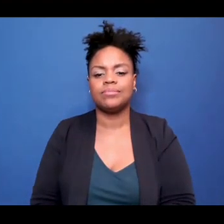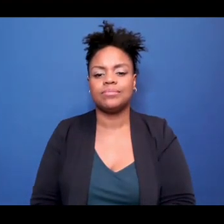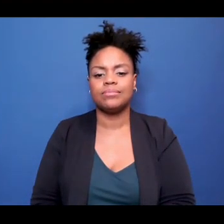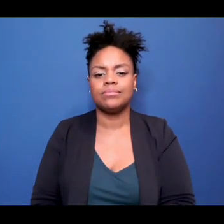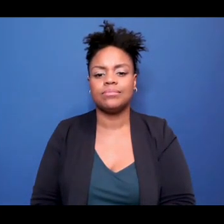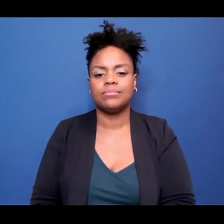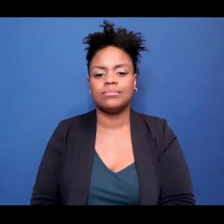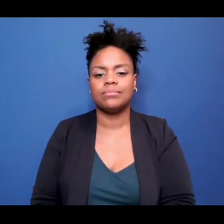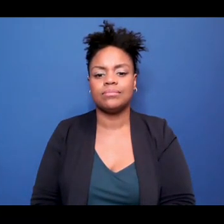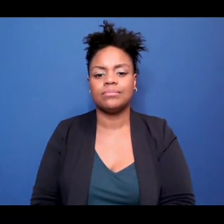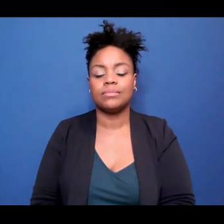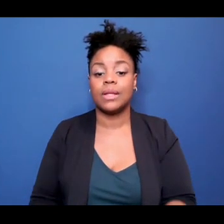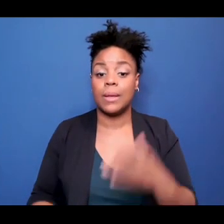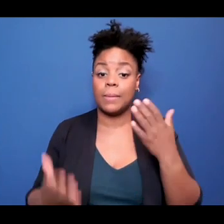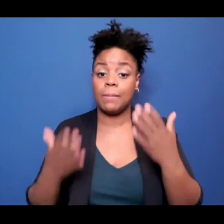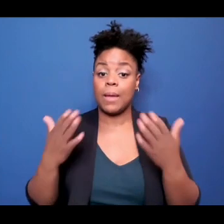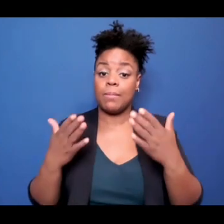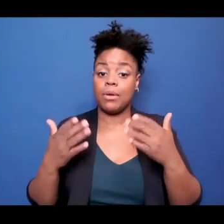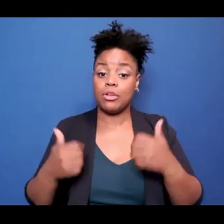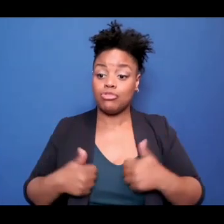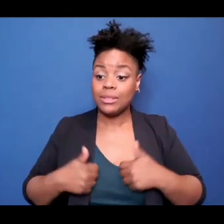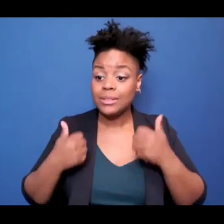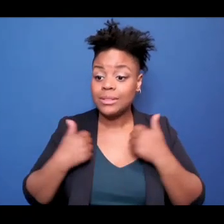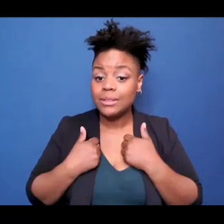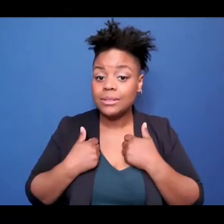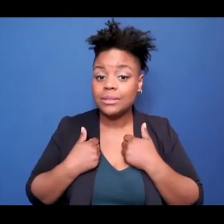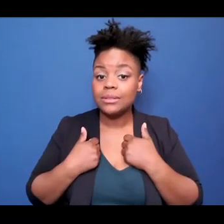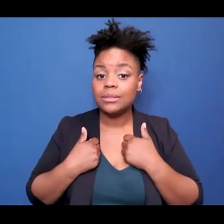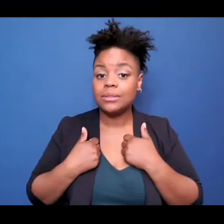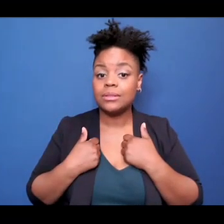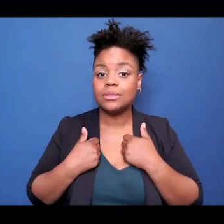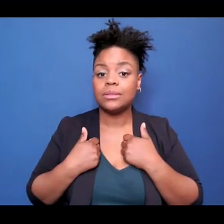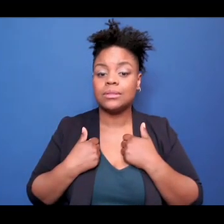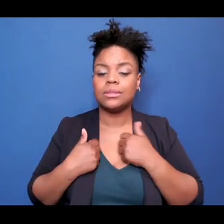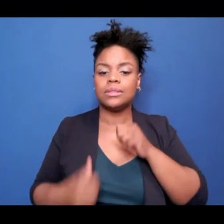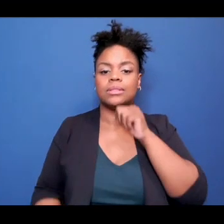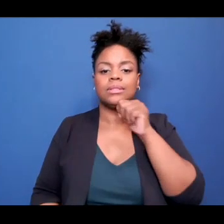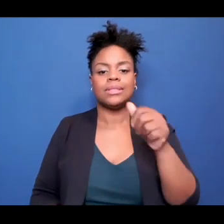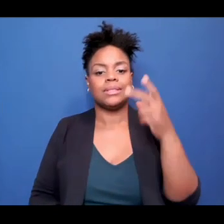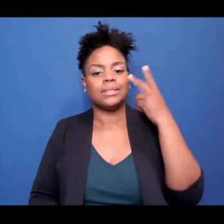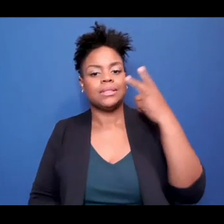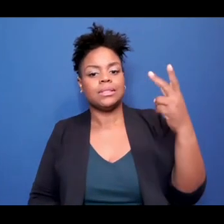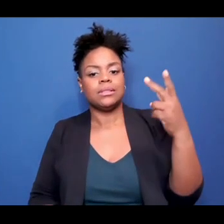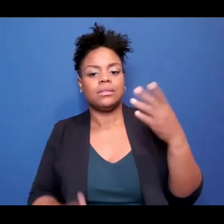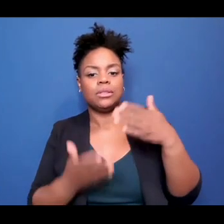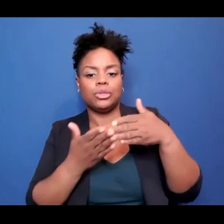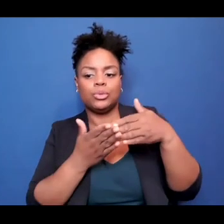WITH POORER SELF-RATED HEALTH. IT MAY BE THAT THOSE RESIDENTS UNABLE TO REALIZE THE NORM OF